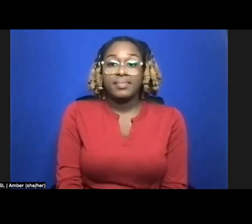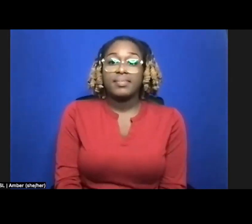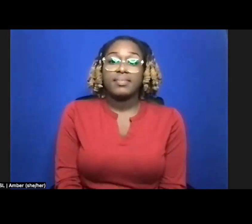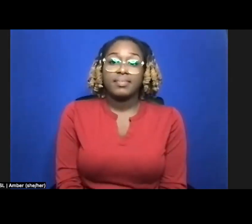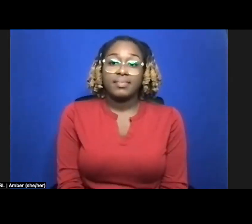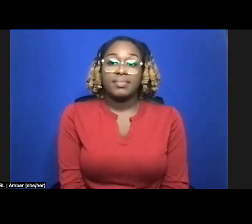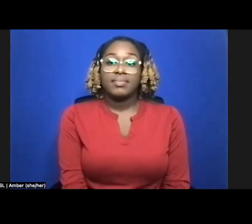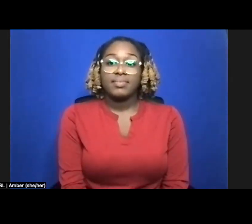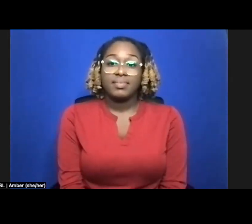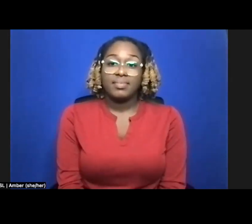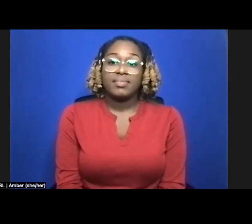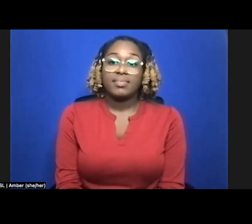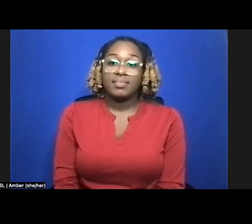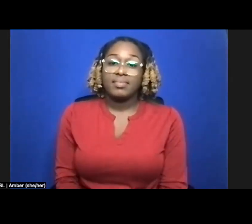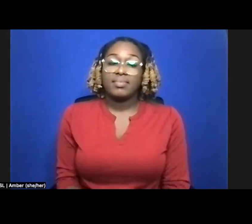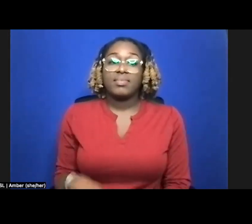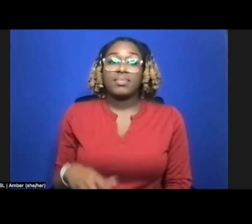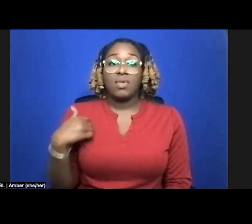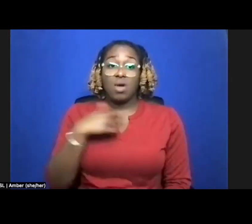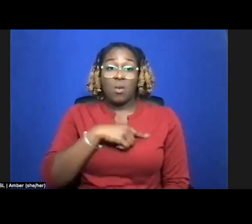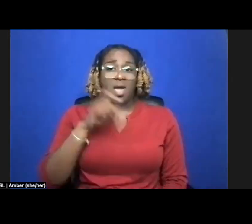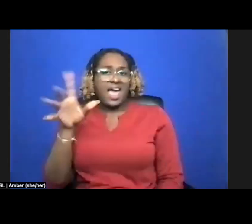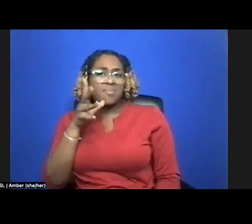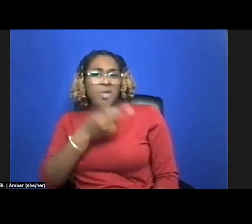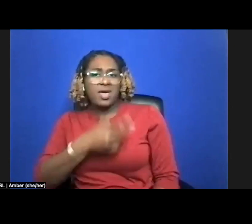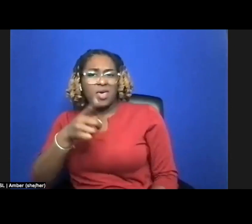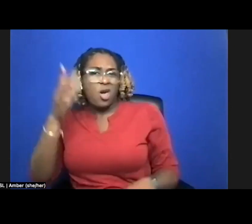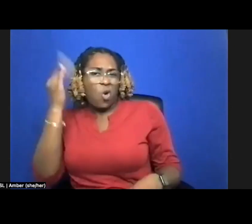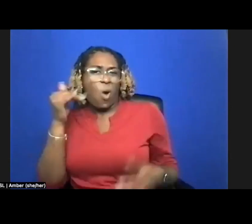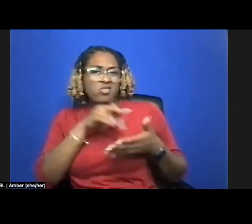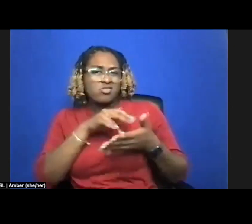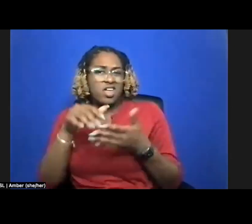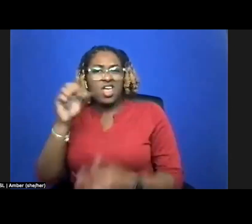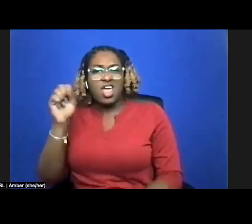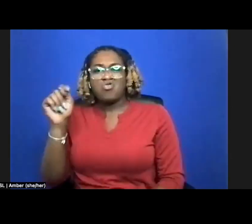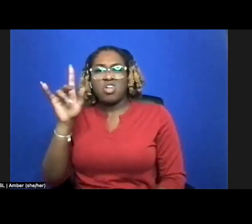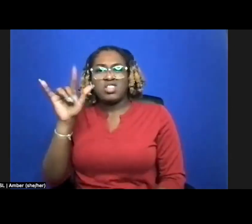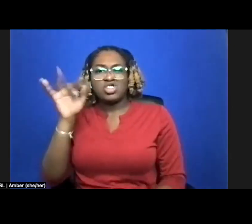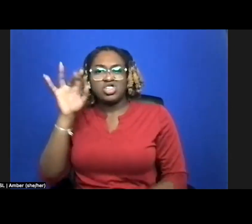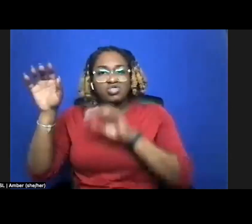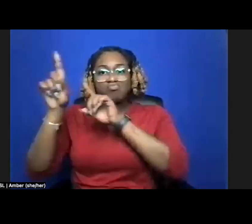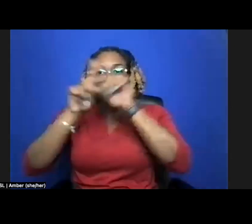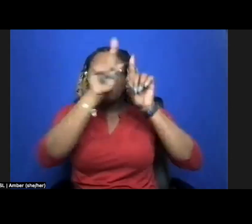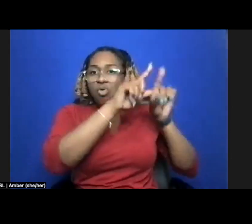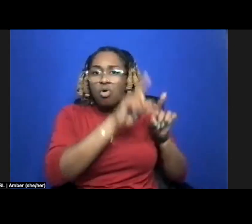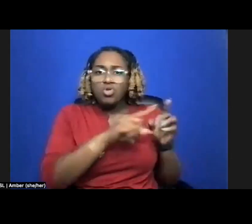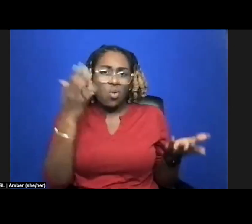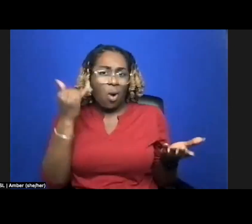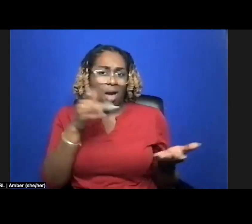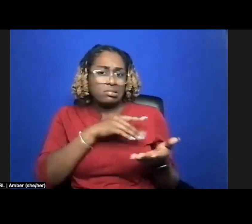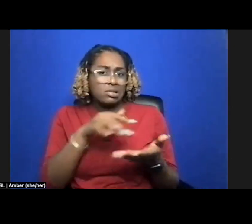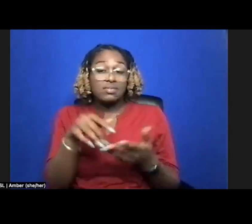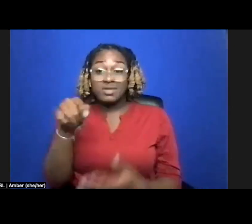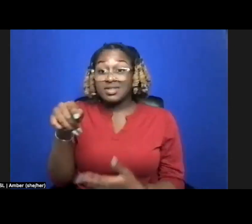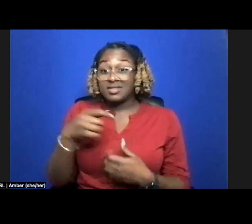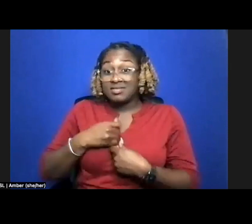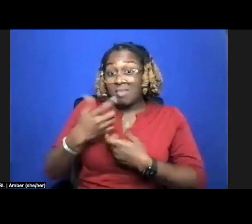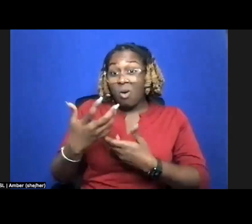we ask mama-n-em, “why do you study astrology?” And this poem emerged out of a meditation because